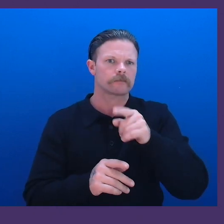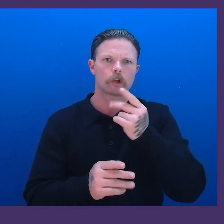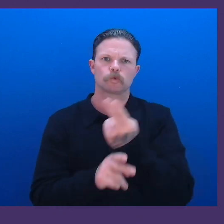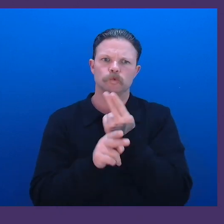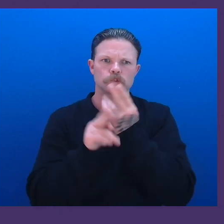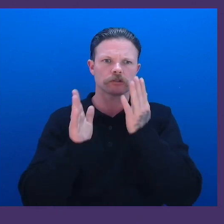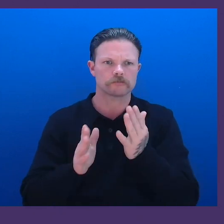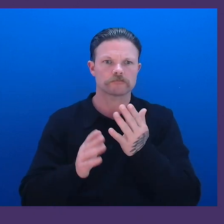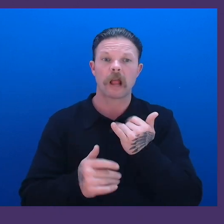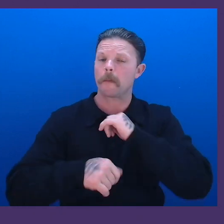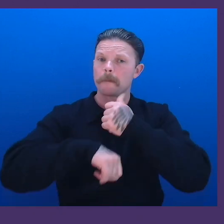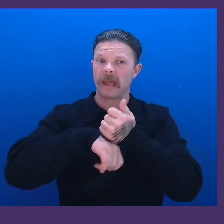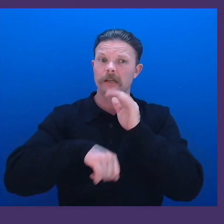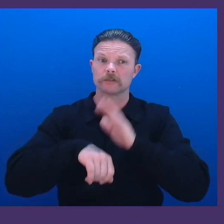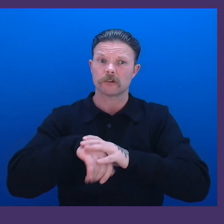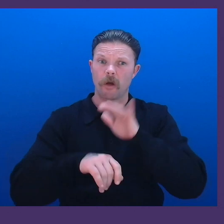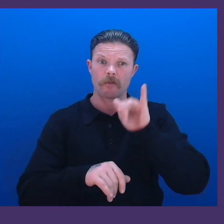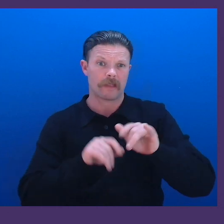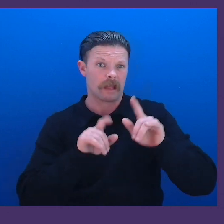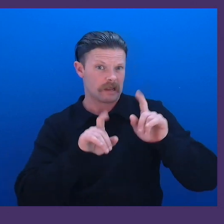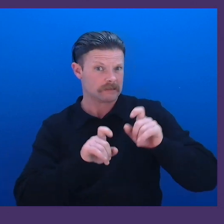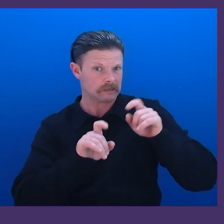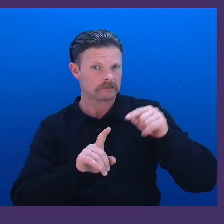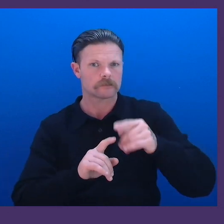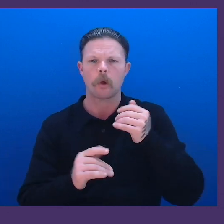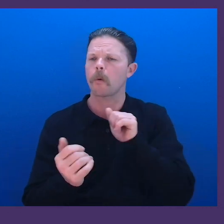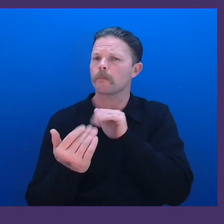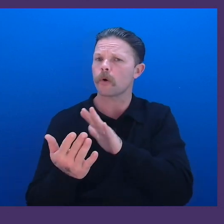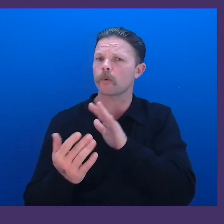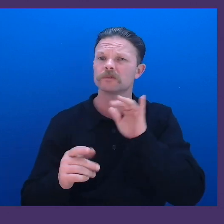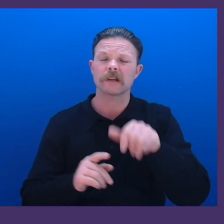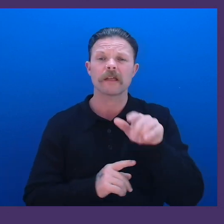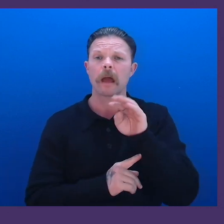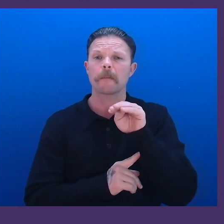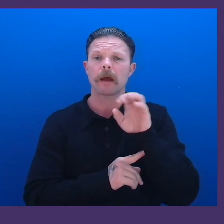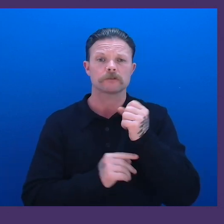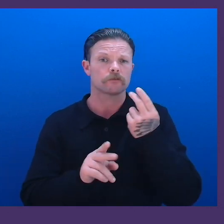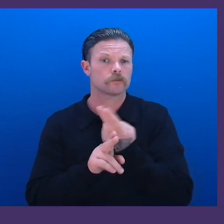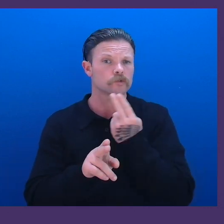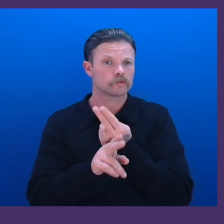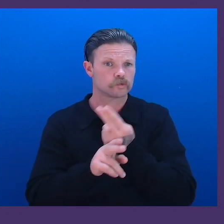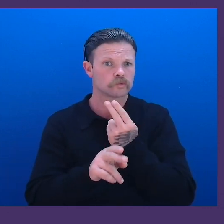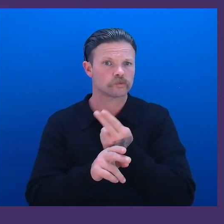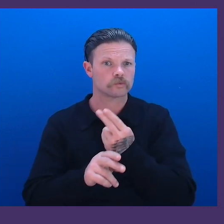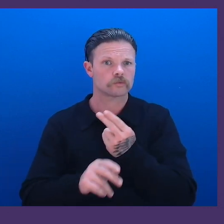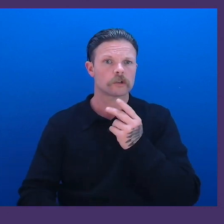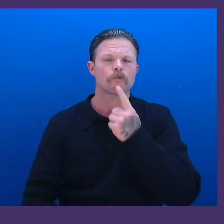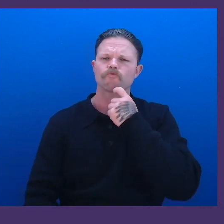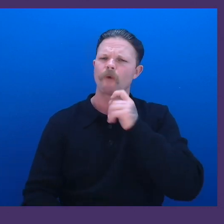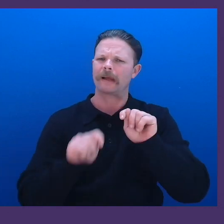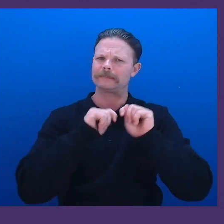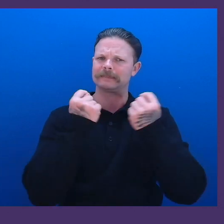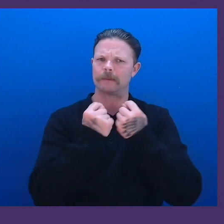At Microsoft, we use a red team which is intentionally trying to break the systems and come up with all sorts